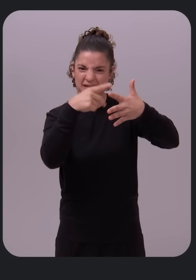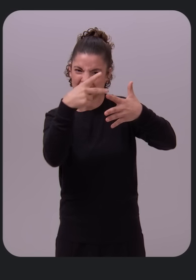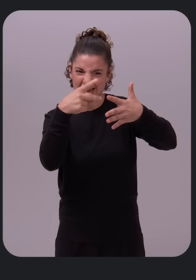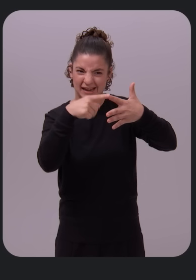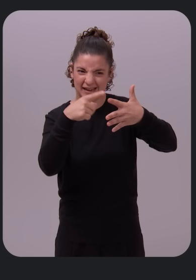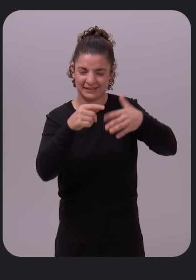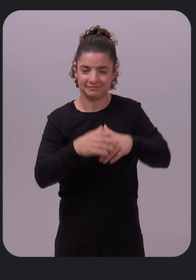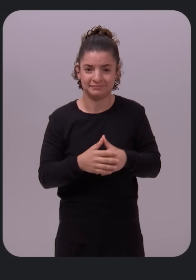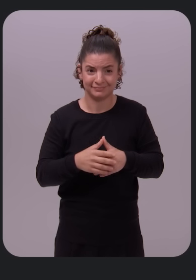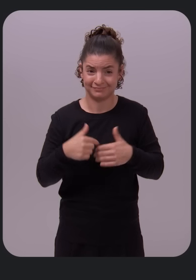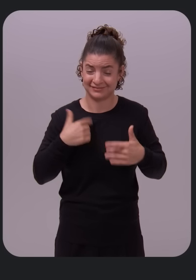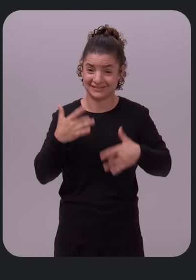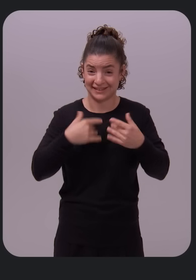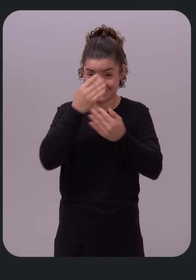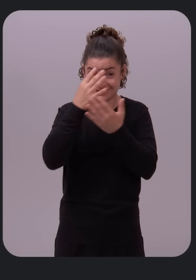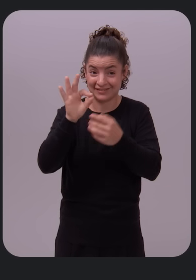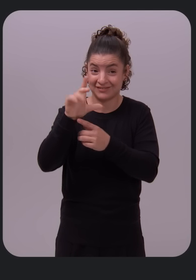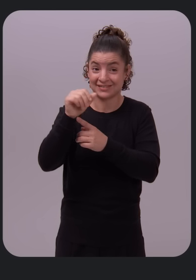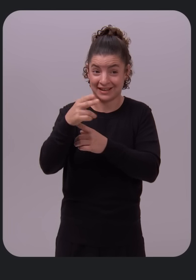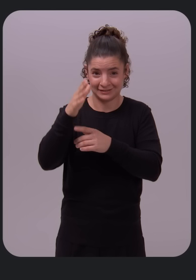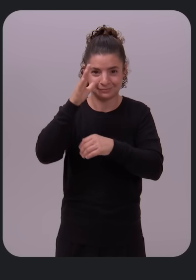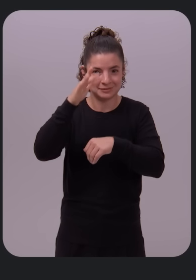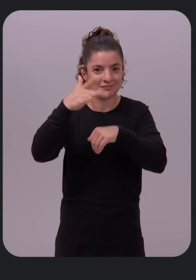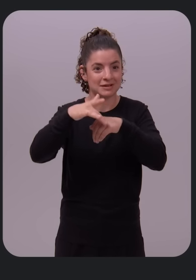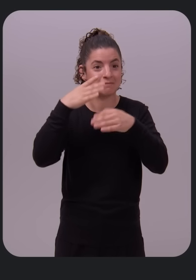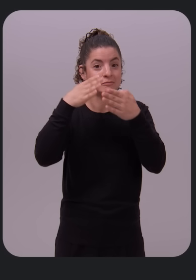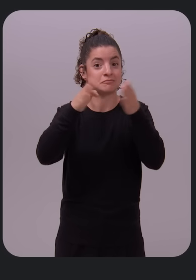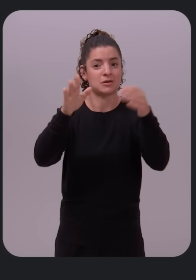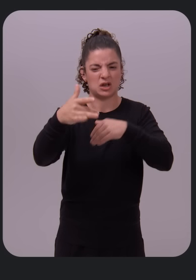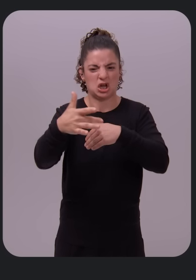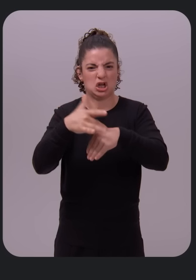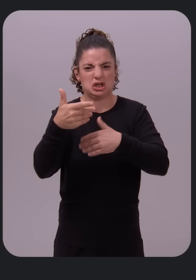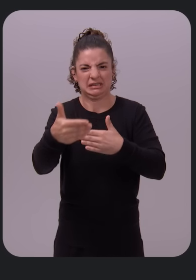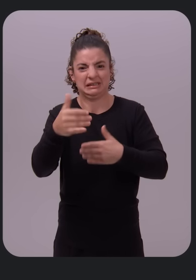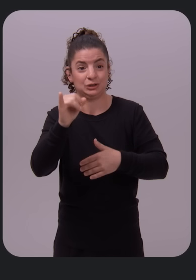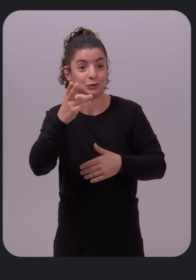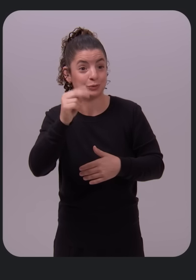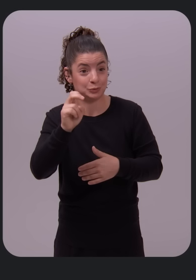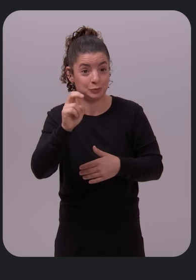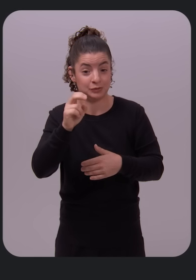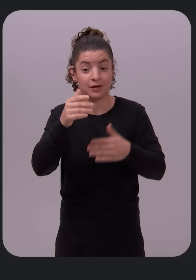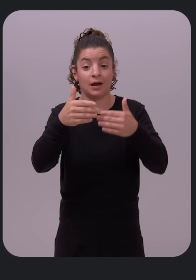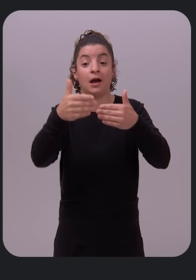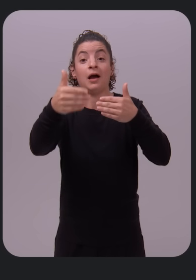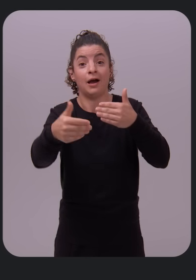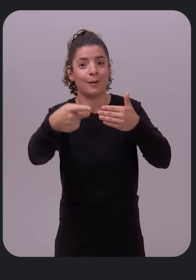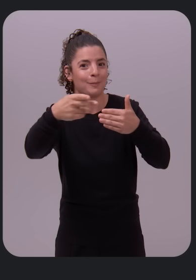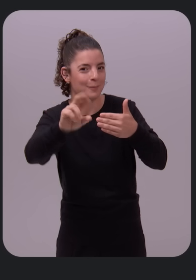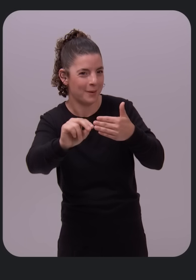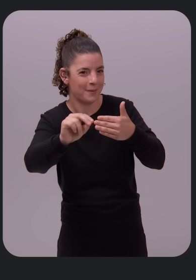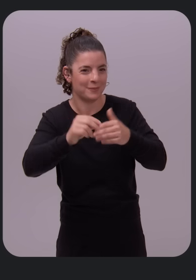I'm excited to say that Flash will be generally available in early June, with Pro soon after.